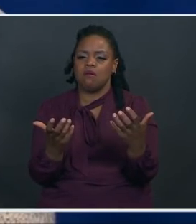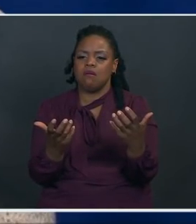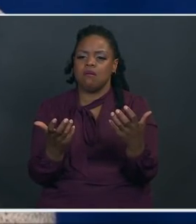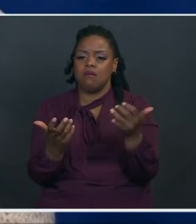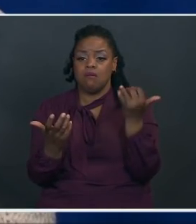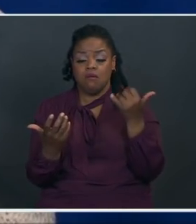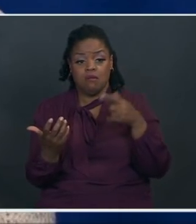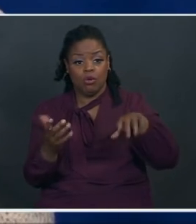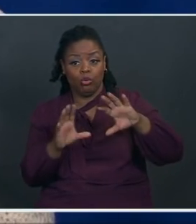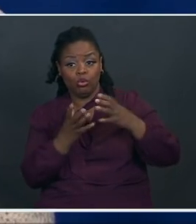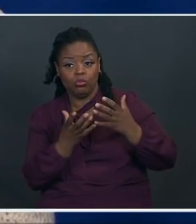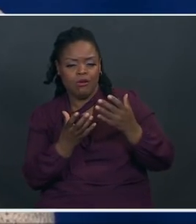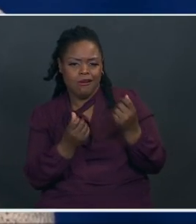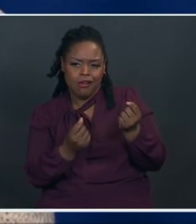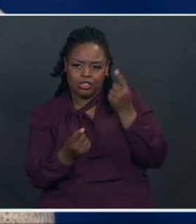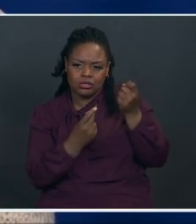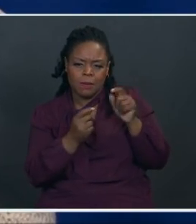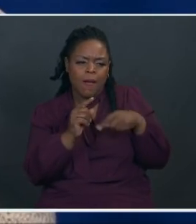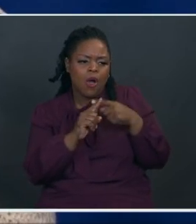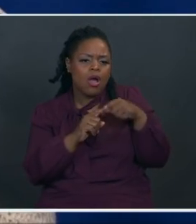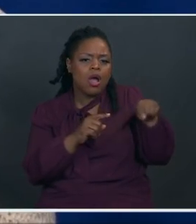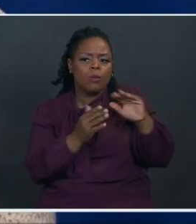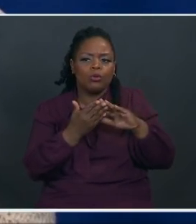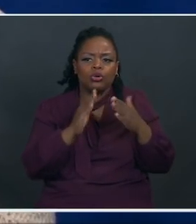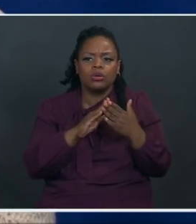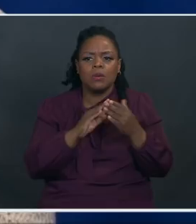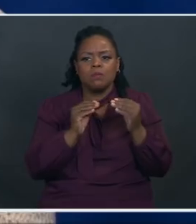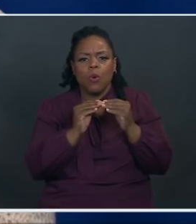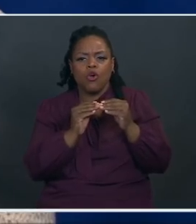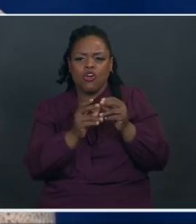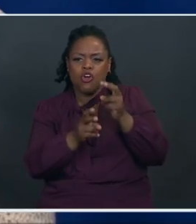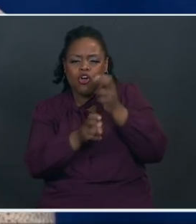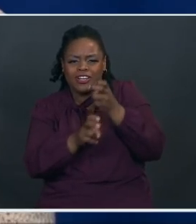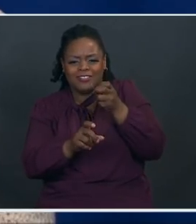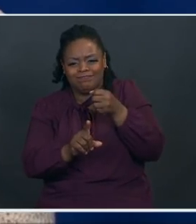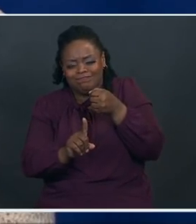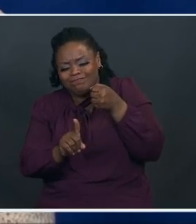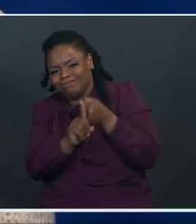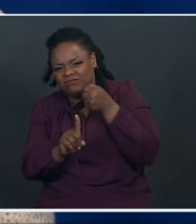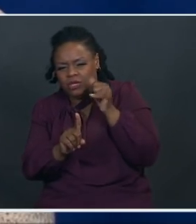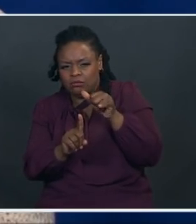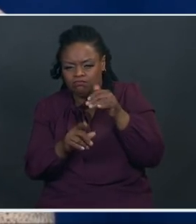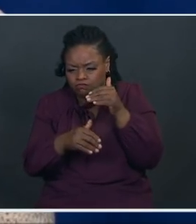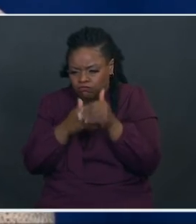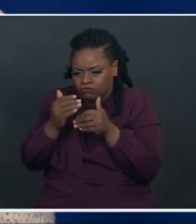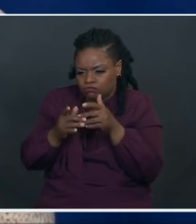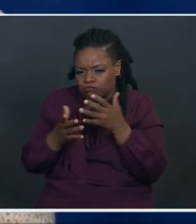So, their role will be advisory in nature, but the President has asked them to make some recommendations on a range of issues.